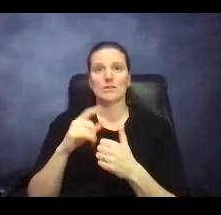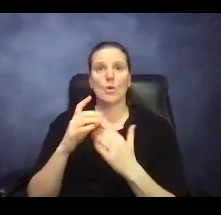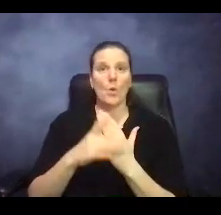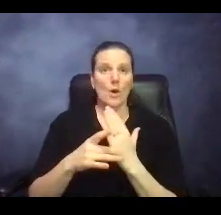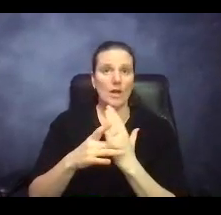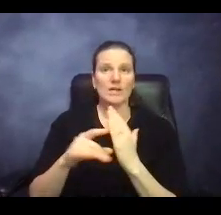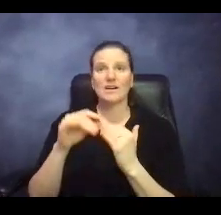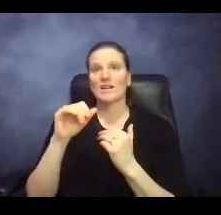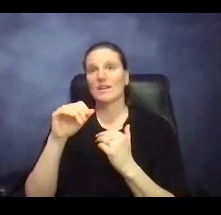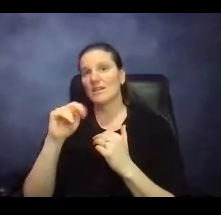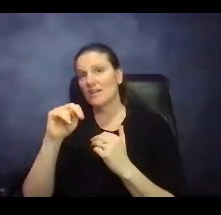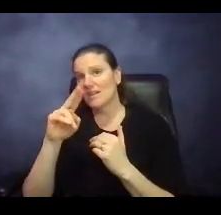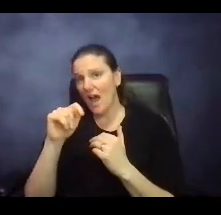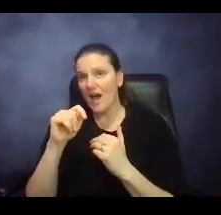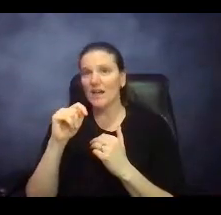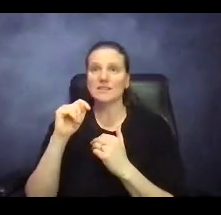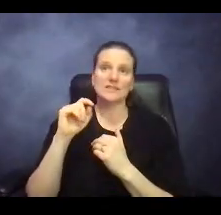and seeds, butter, inky.